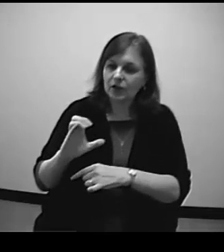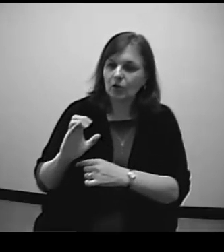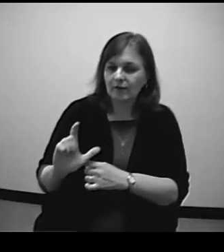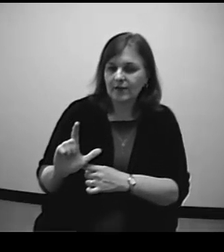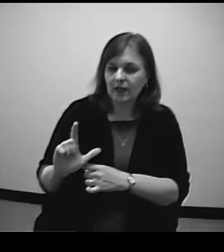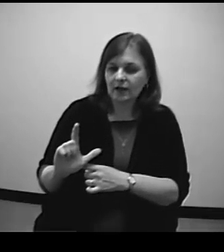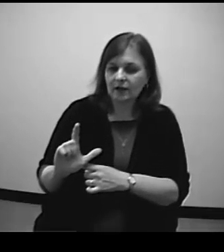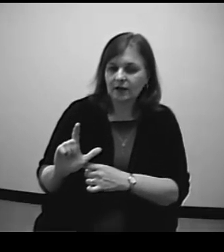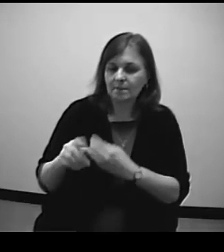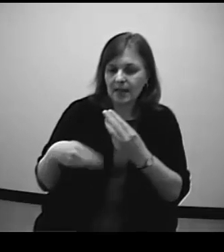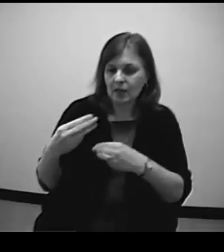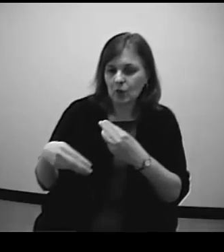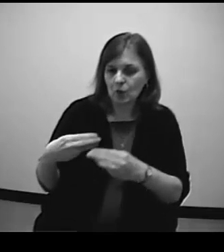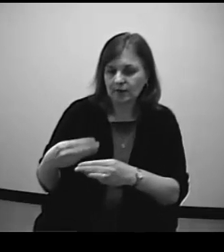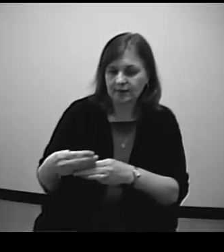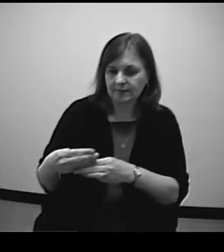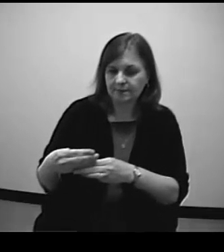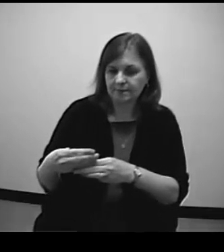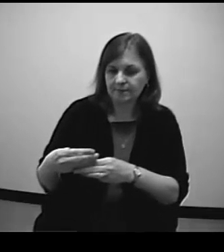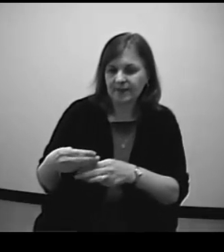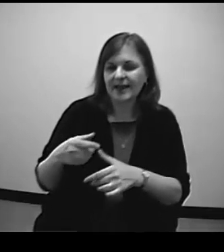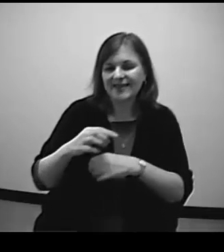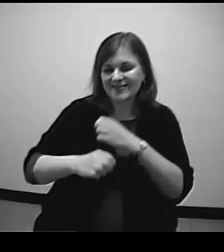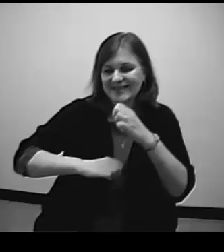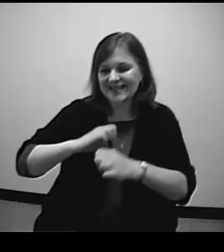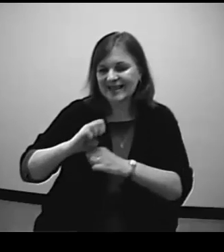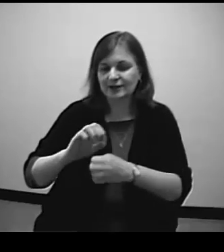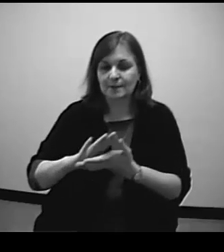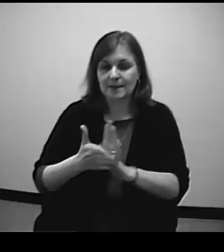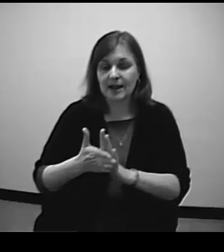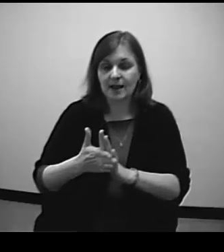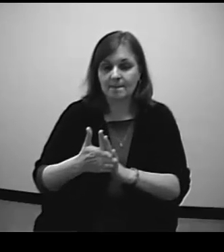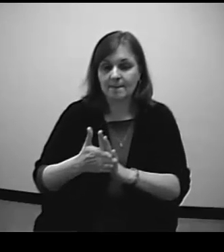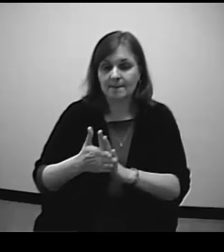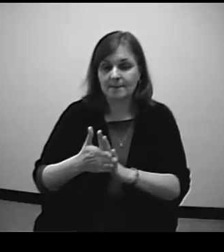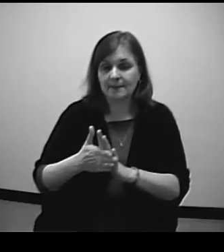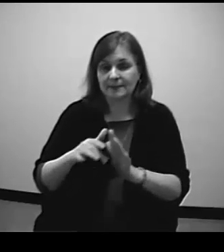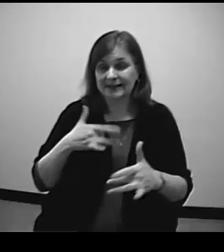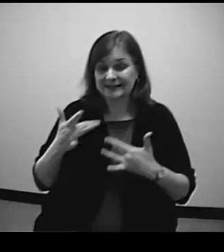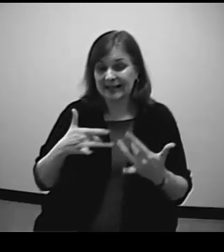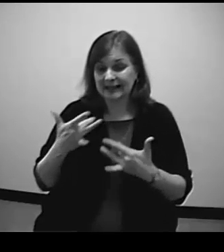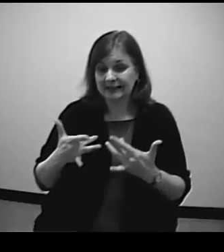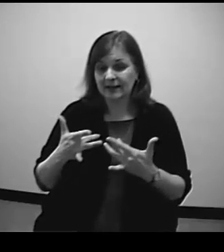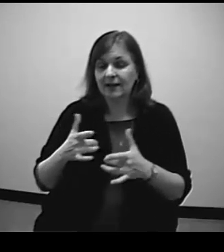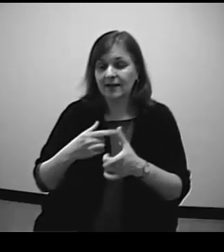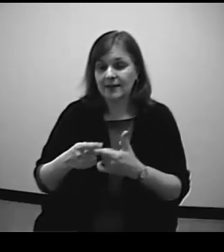and in our chlorophyll molecules cause the electrons to become excited